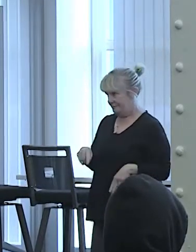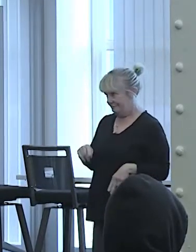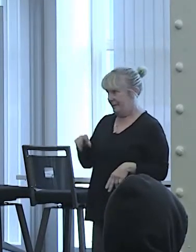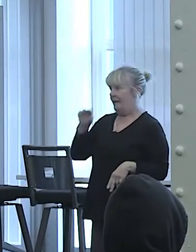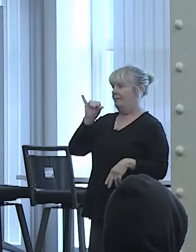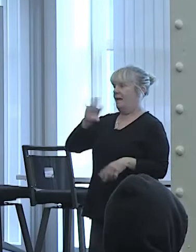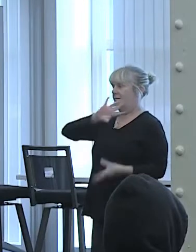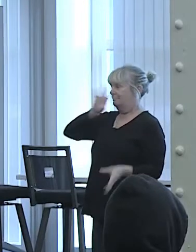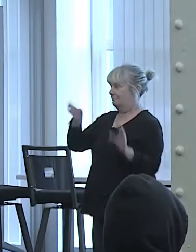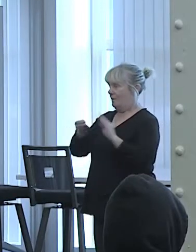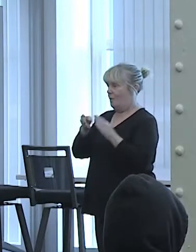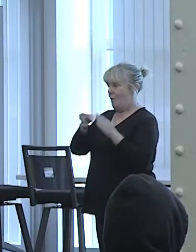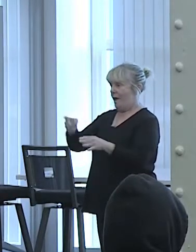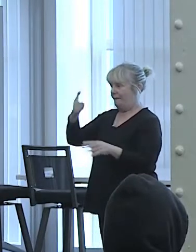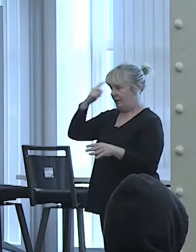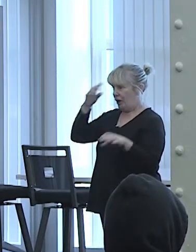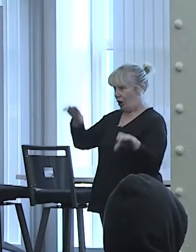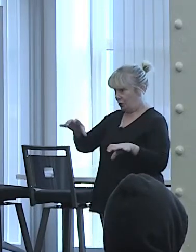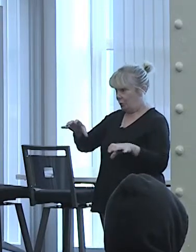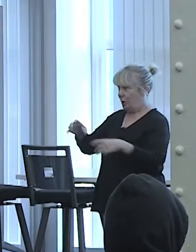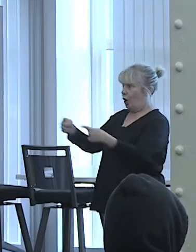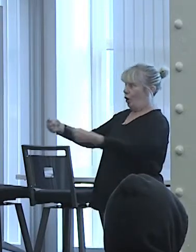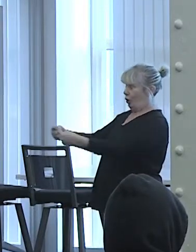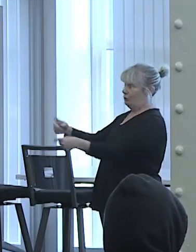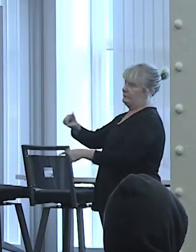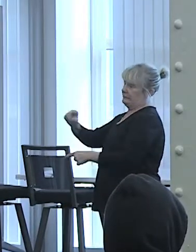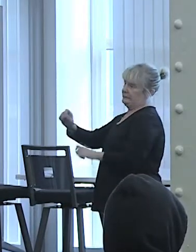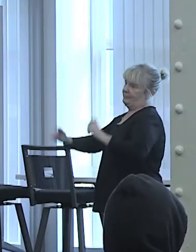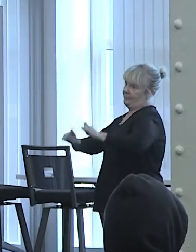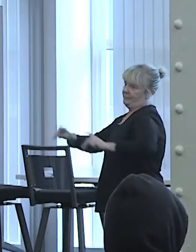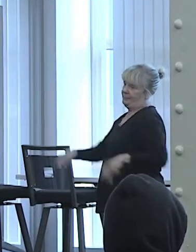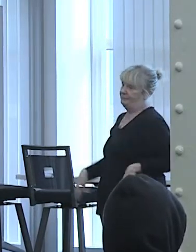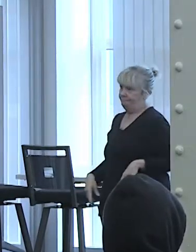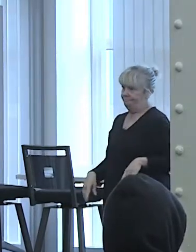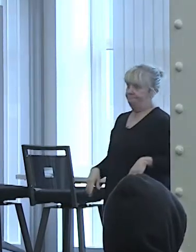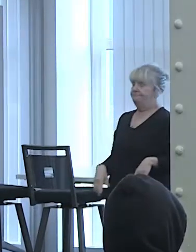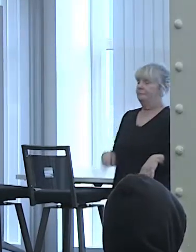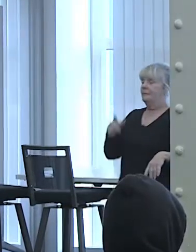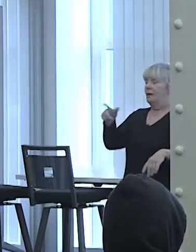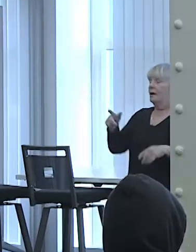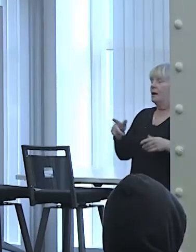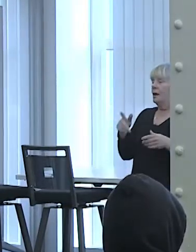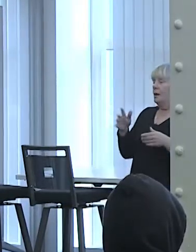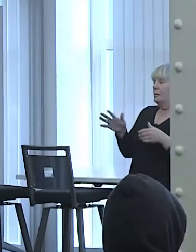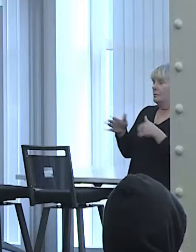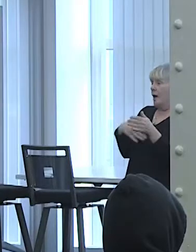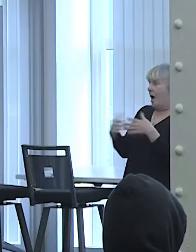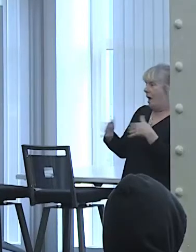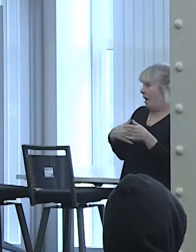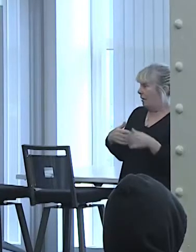that harms disabled people. That means, whether you actually consider yourself disabled,